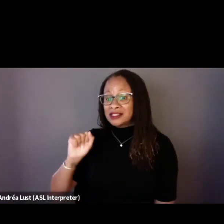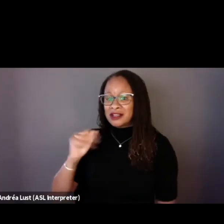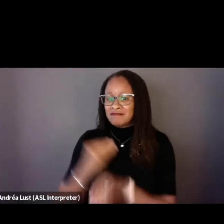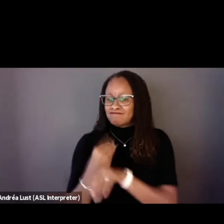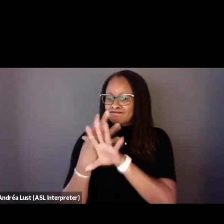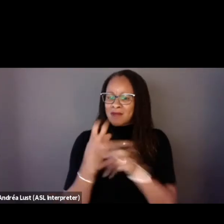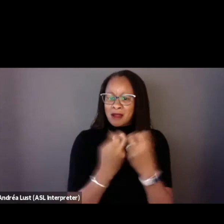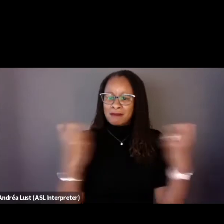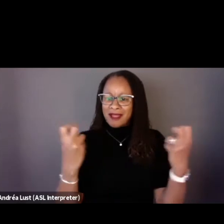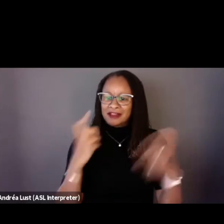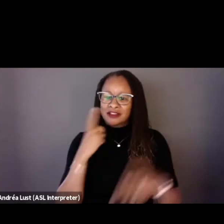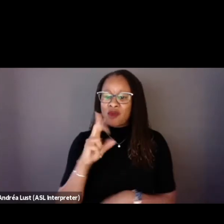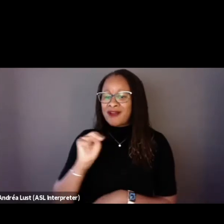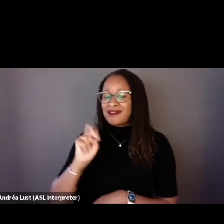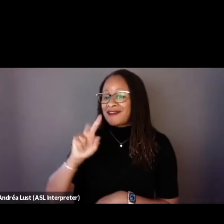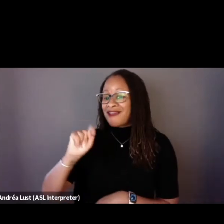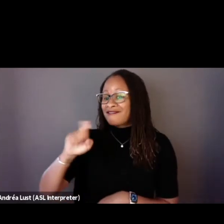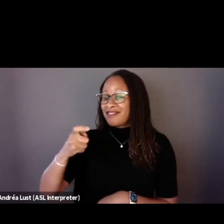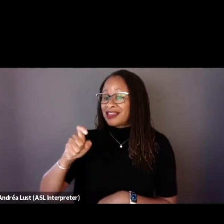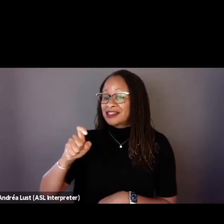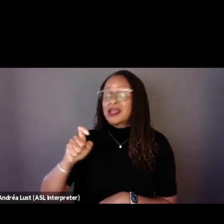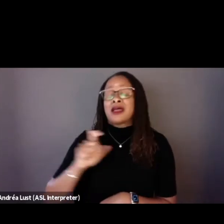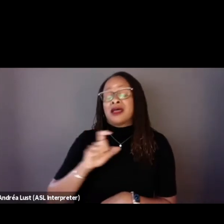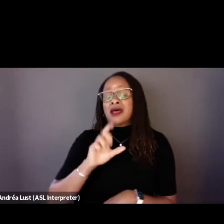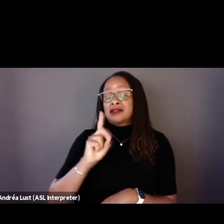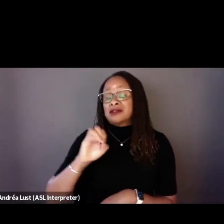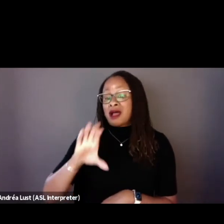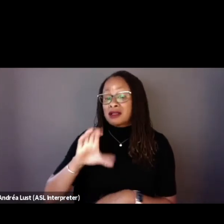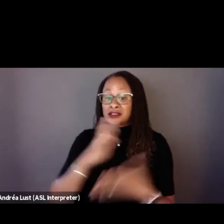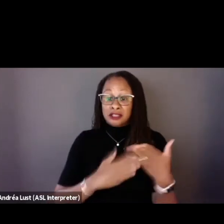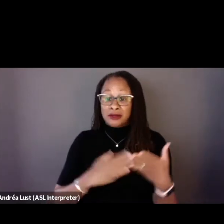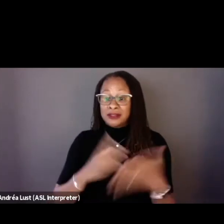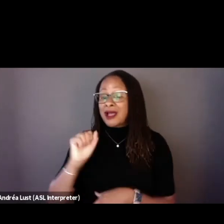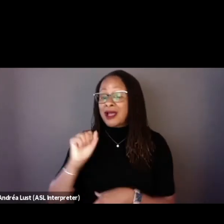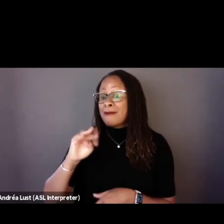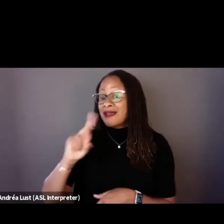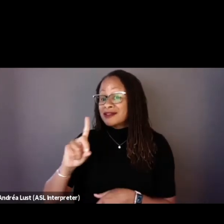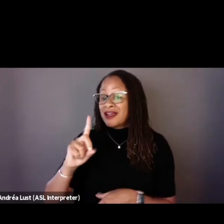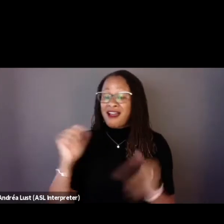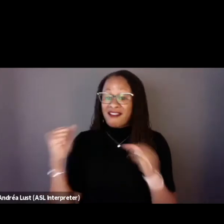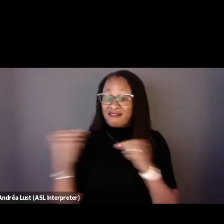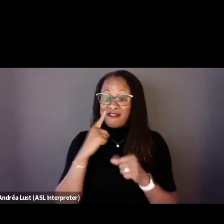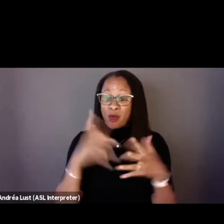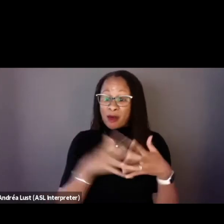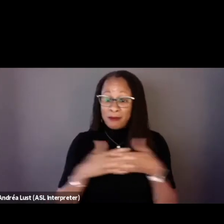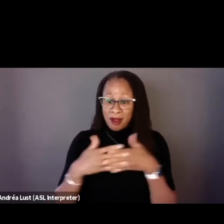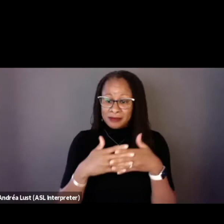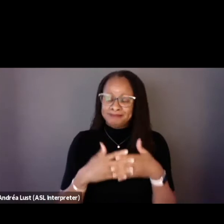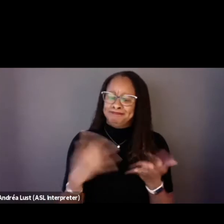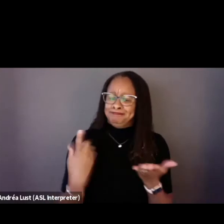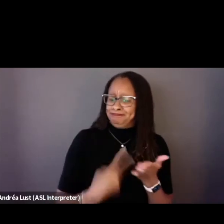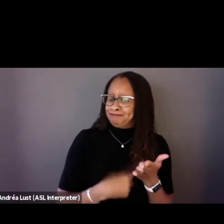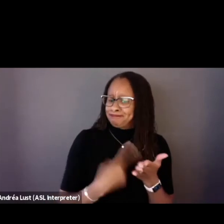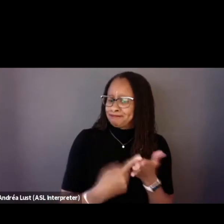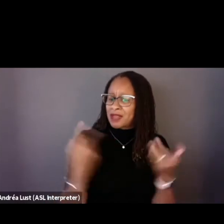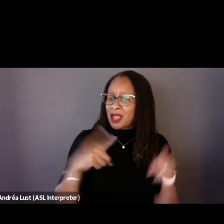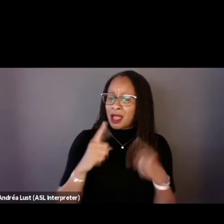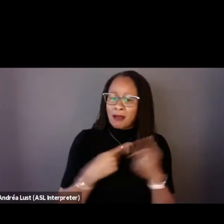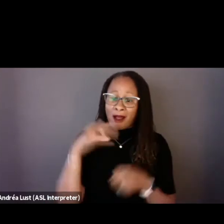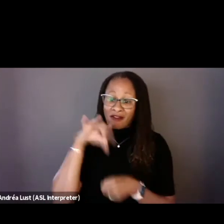for the Netflix documentary series, "Amend: The Fight for America". Given the debate that's going on these days about voting rights,